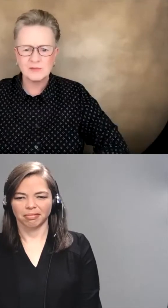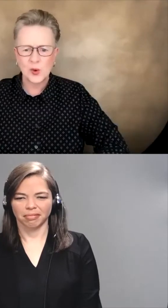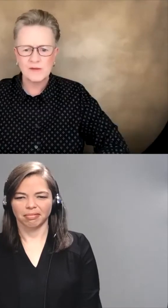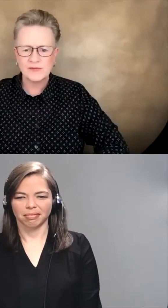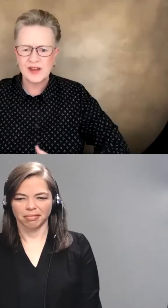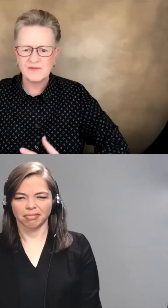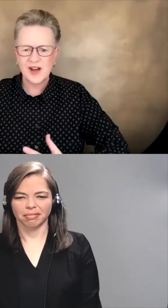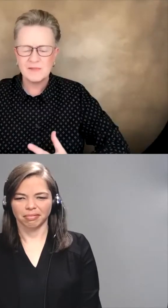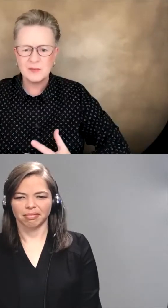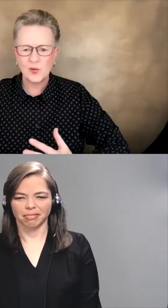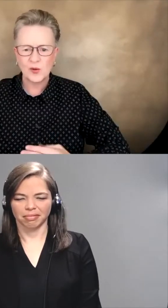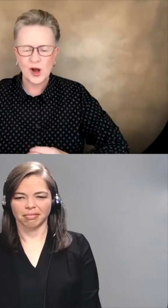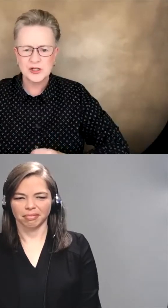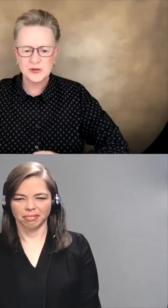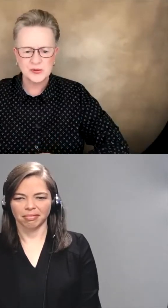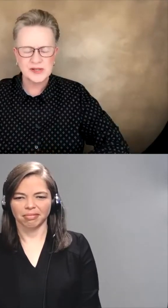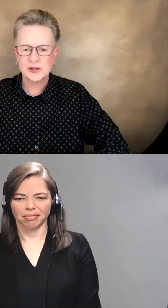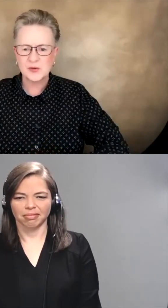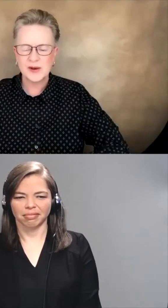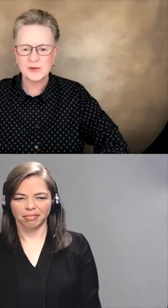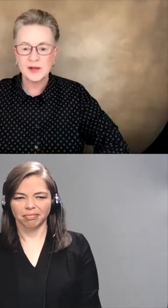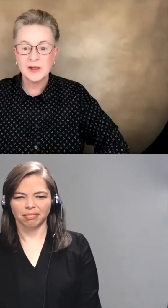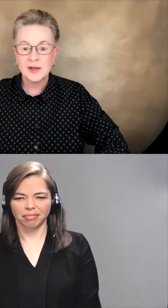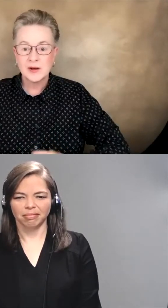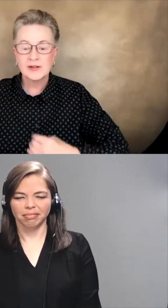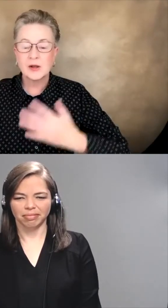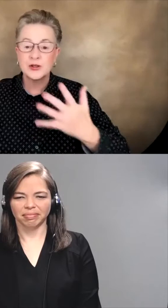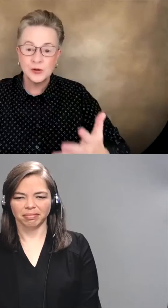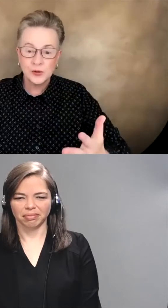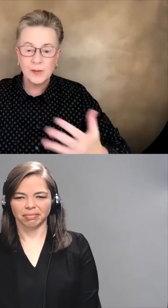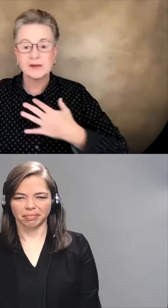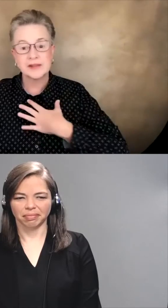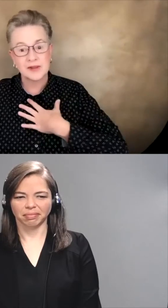more than five people want to watch you, tell you about, tell you about some of